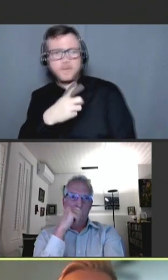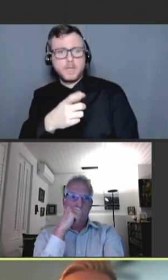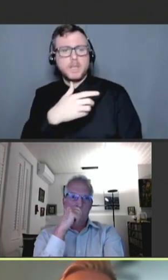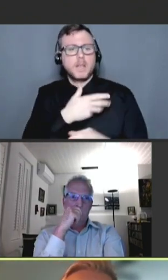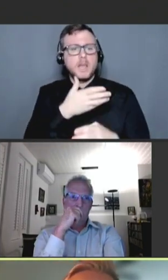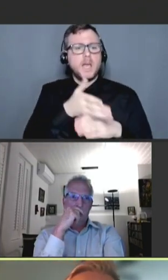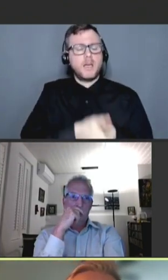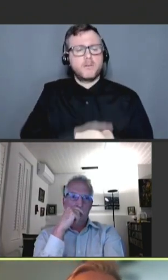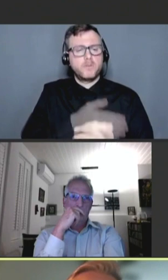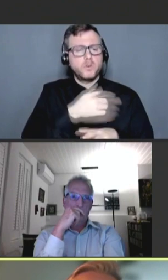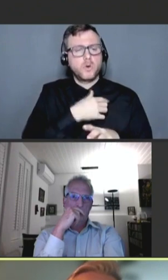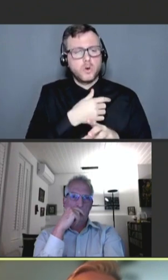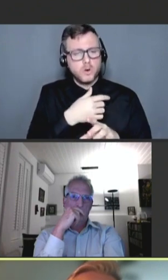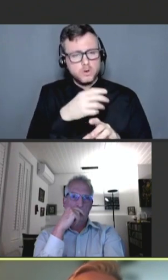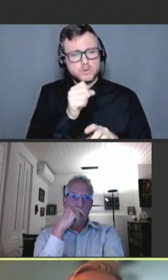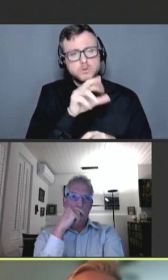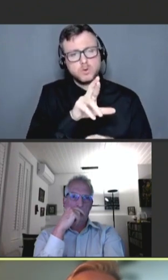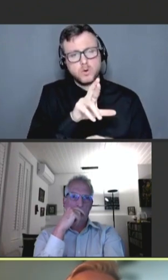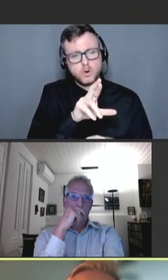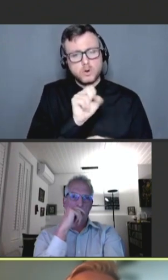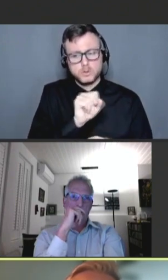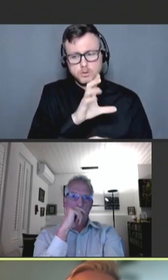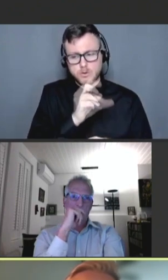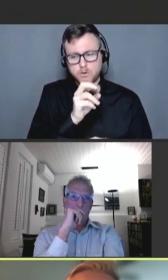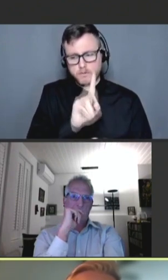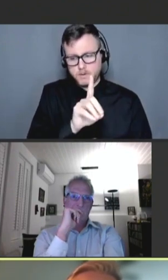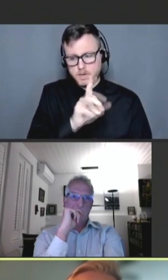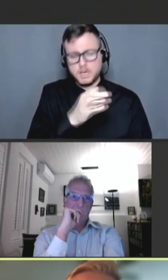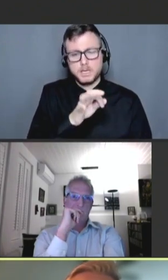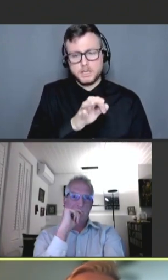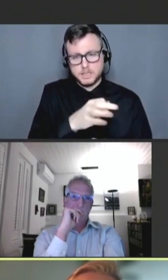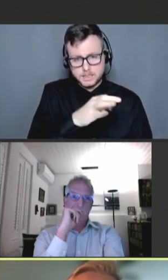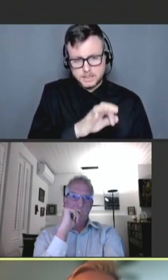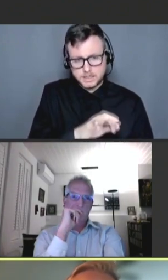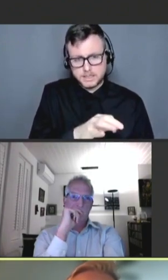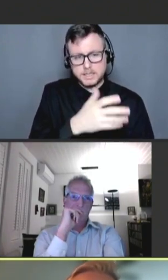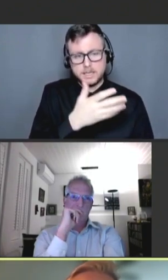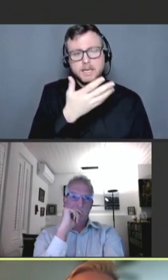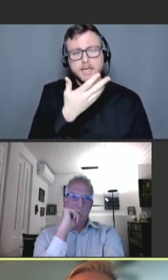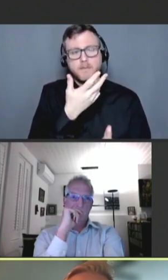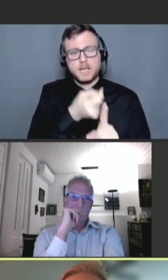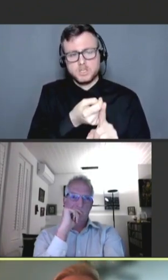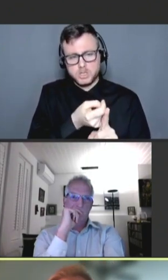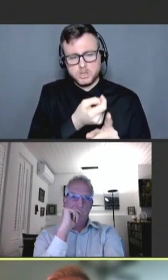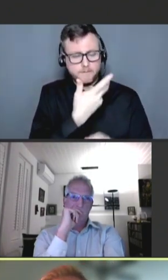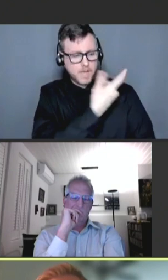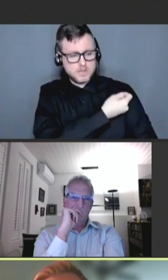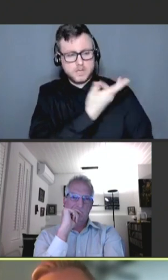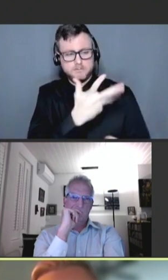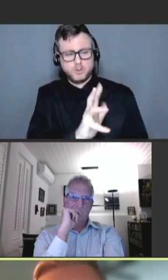after acute SARS-CoV-2 infection, before or after COVID-19 vaccination. Next slide, please.